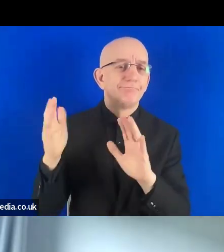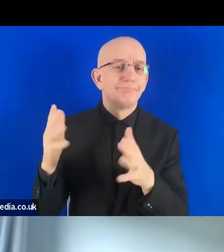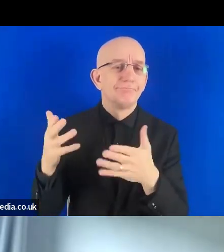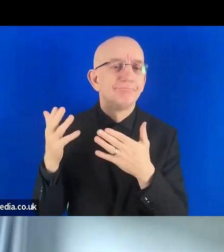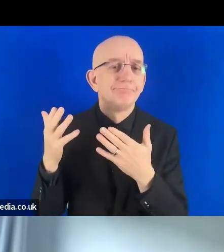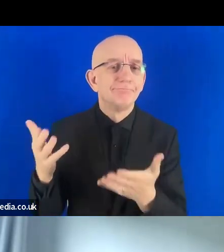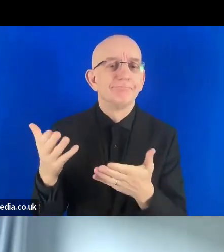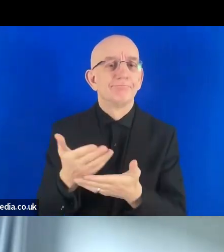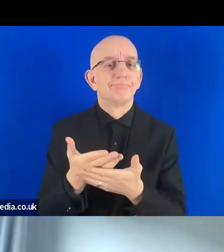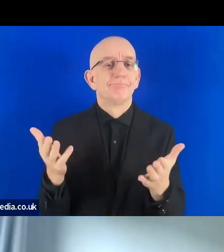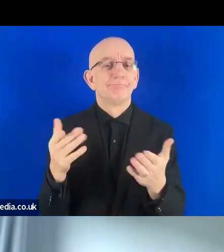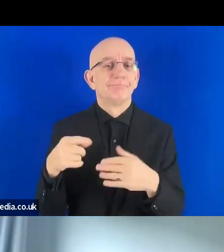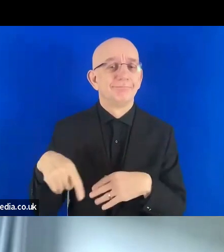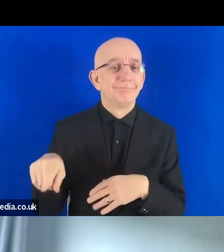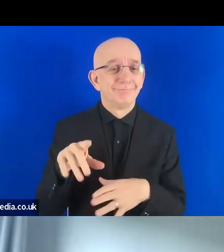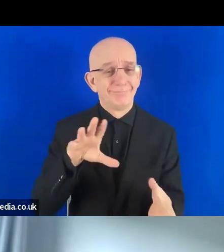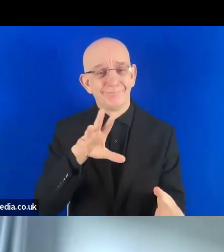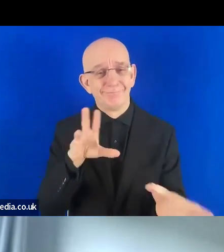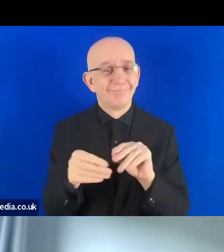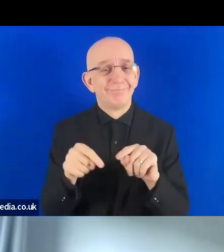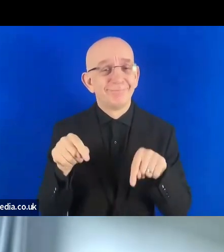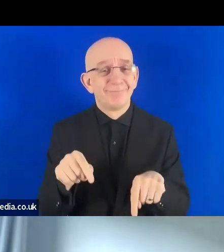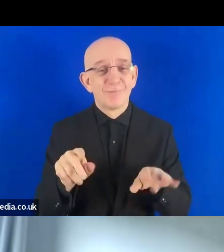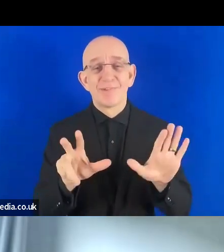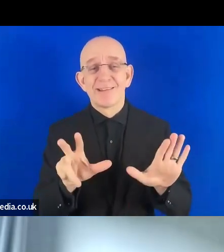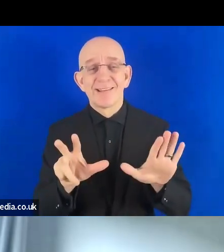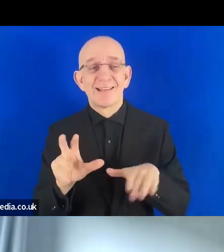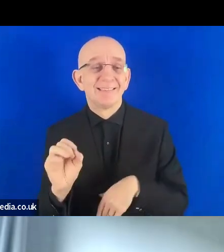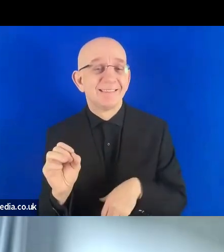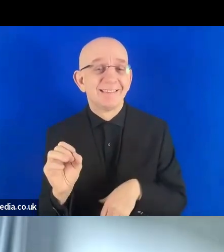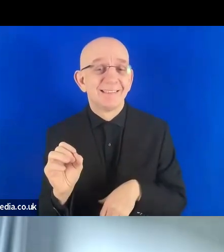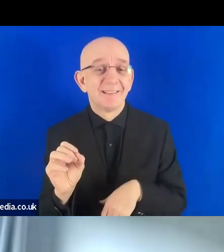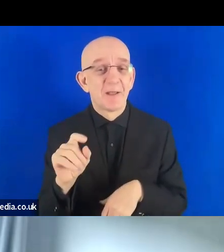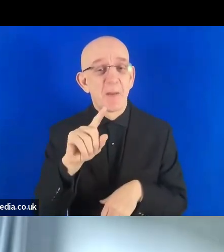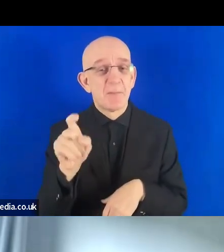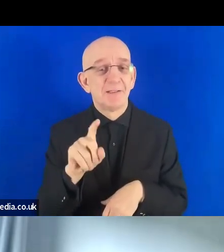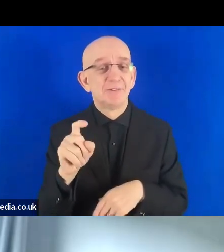So, Denise, in the gorgeous Lynn, Fatima, Lynn,